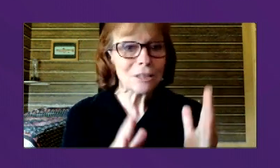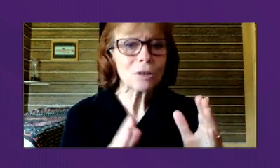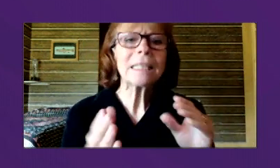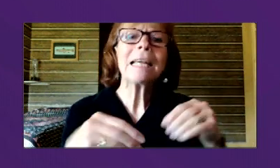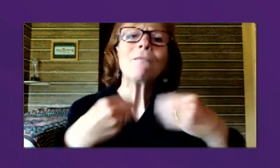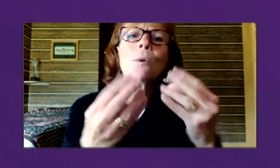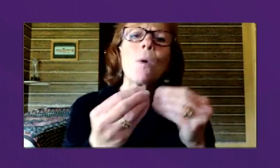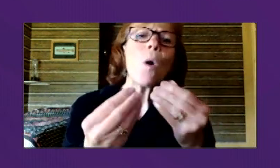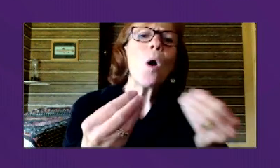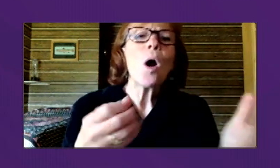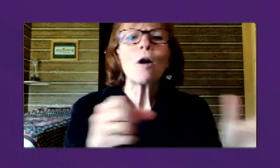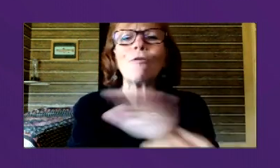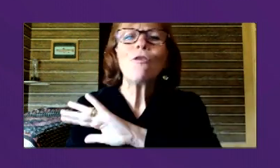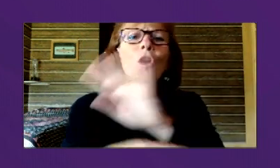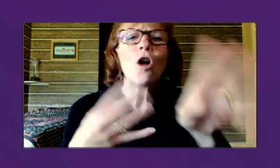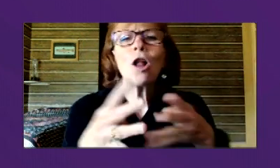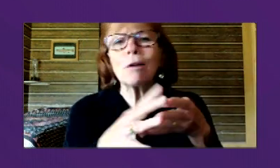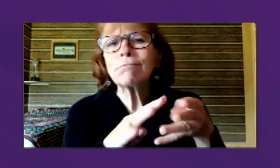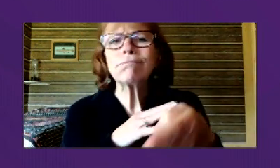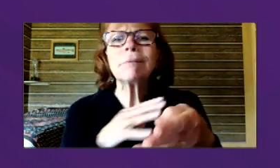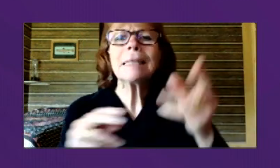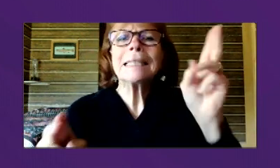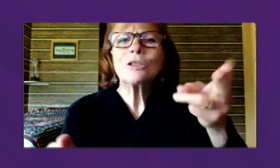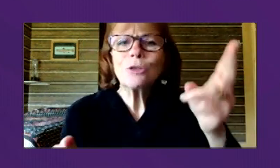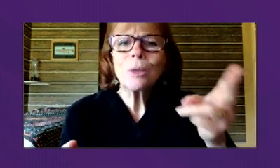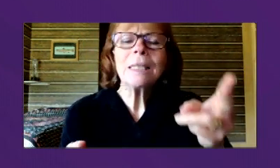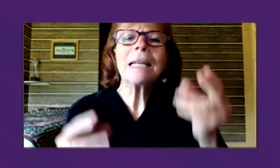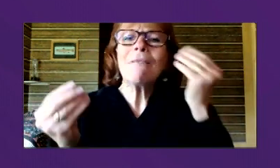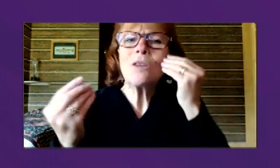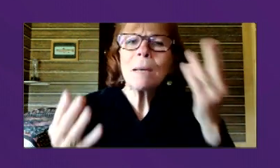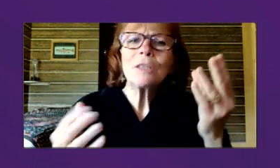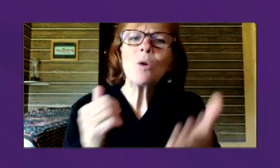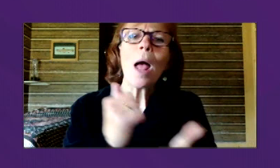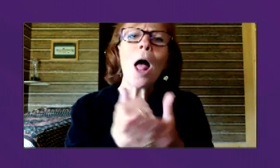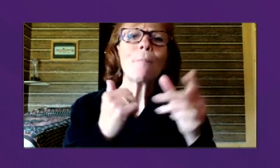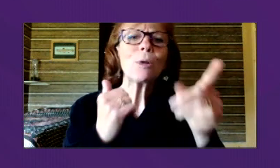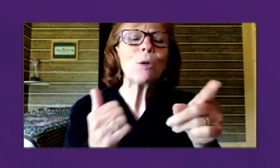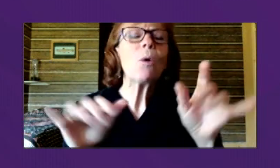and accurate information to enlighten and inform teaching and learning about Native America.